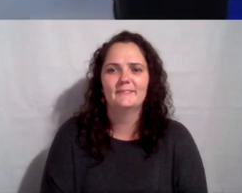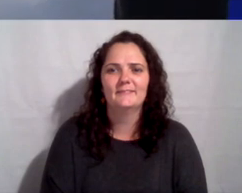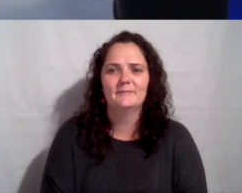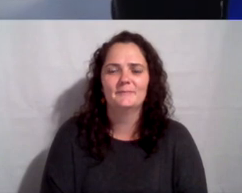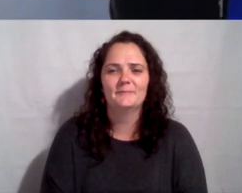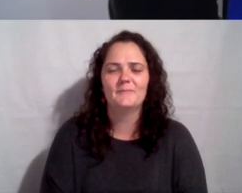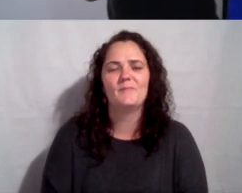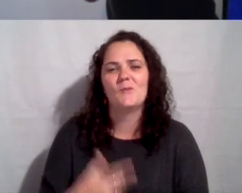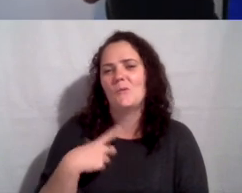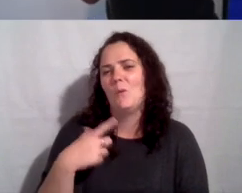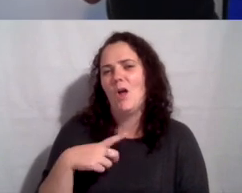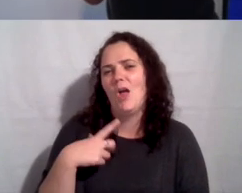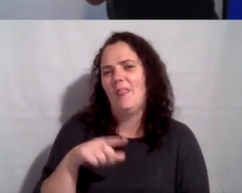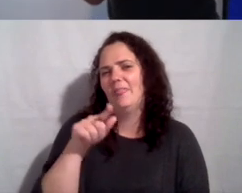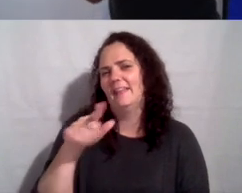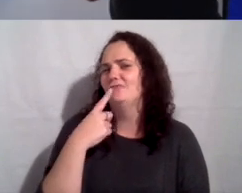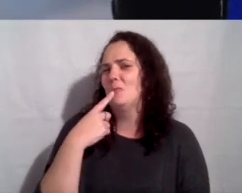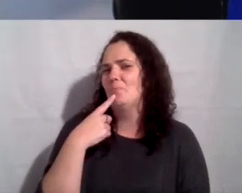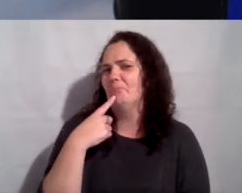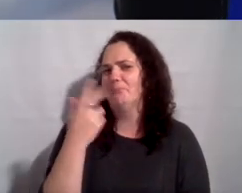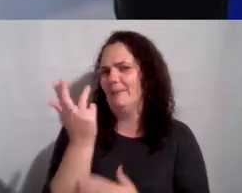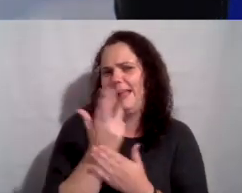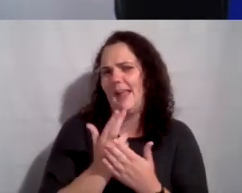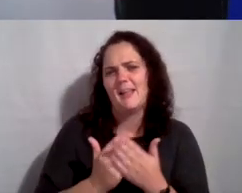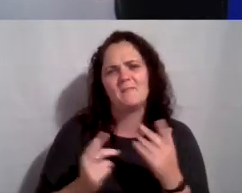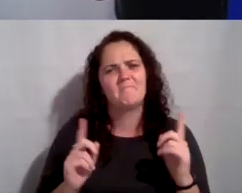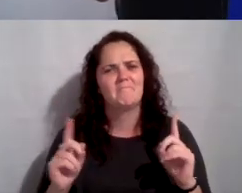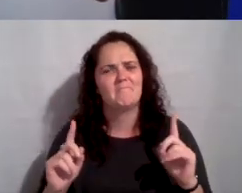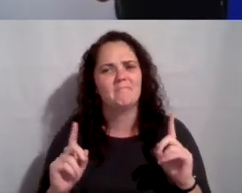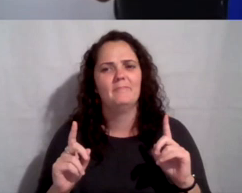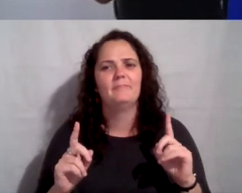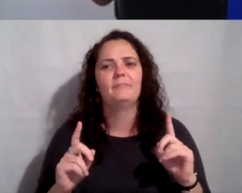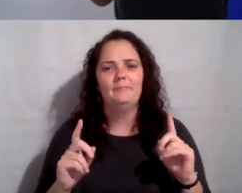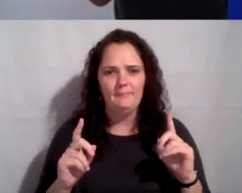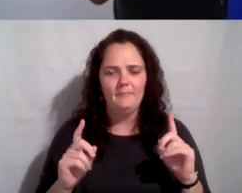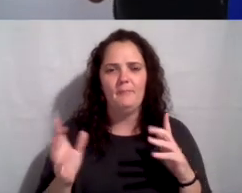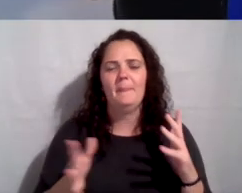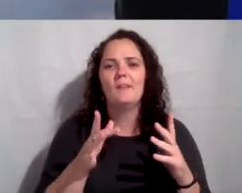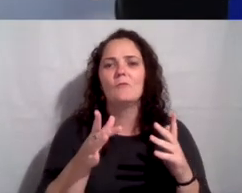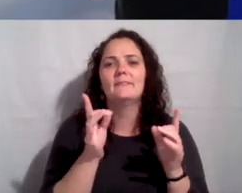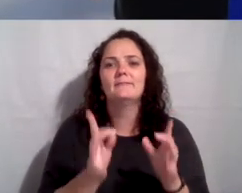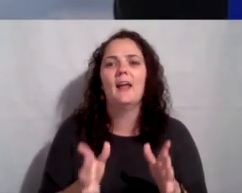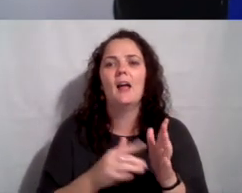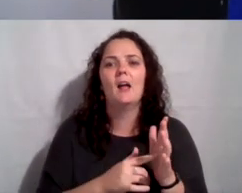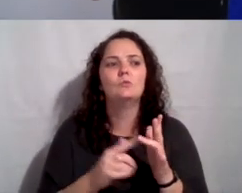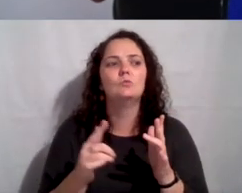One of the reasons why we do this type of drawing is as an end in itself so that you begin to explore different types of mark